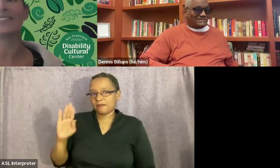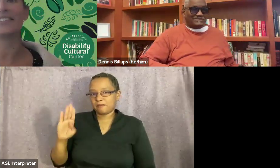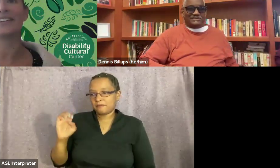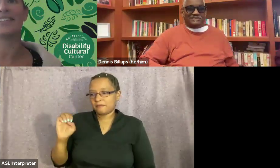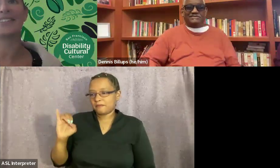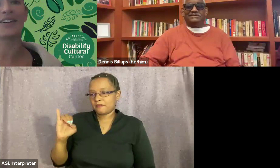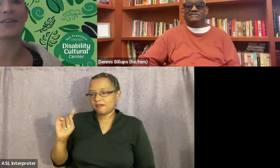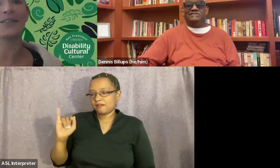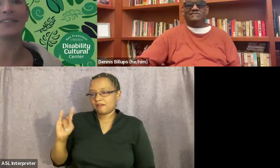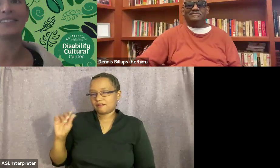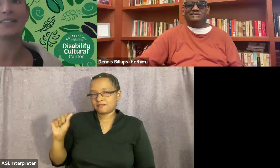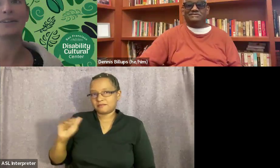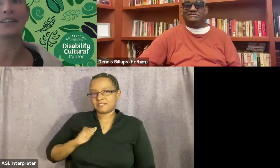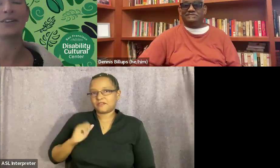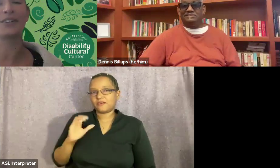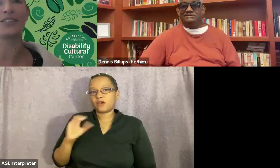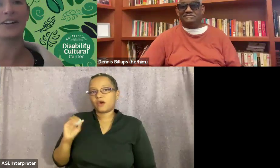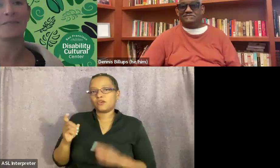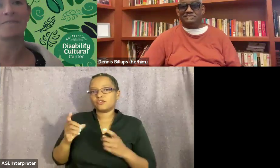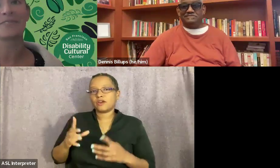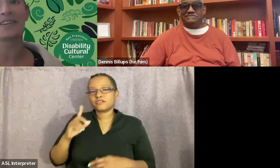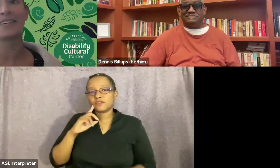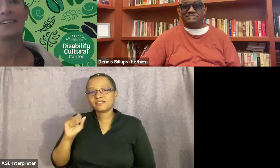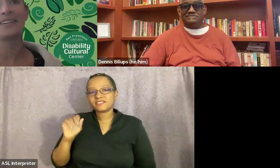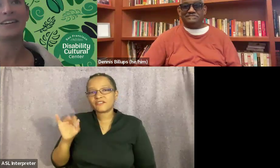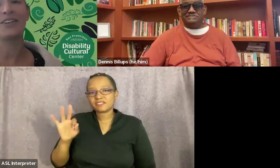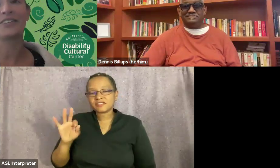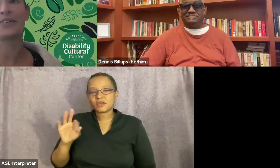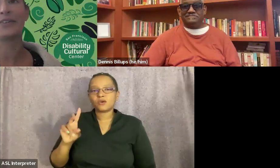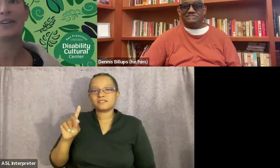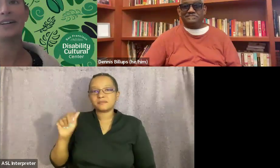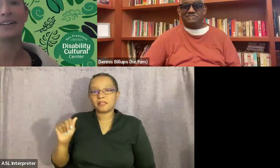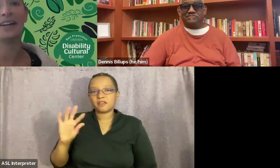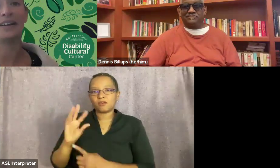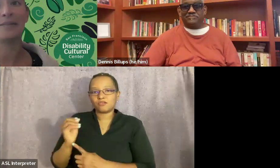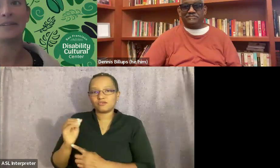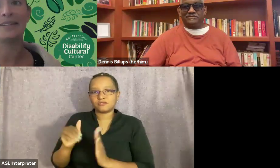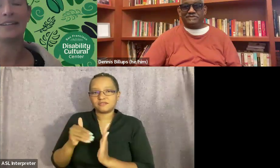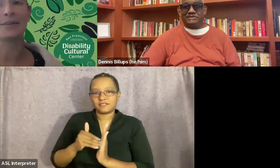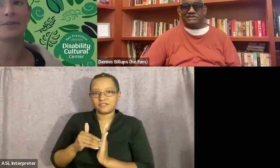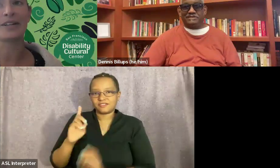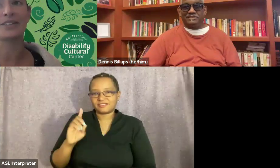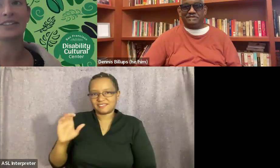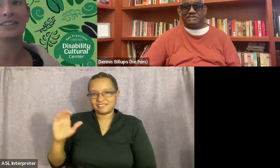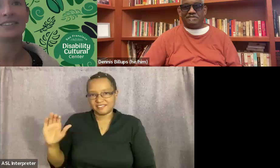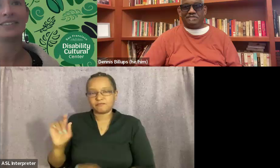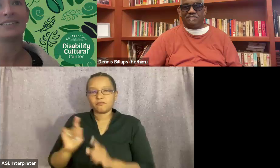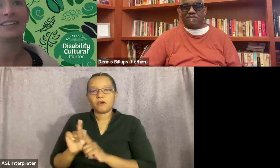of the San Francisco Disability Cultural Center and also I am the interim director